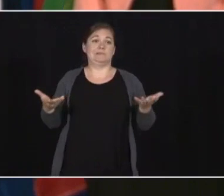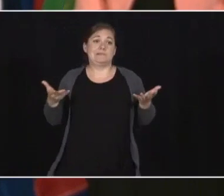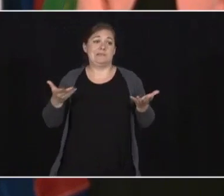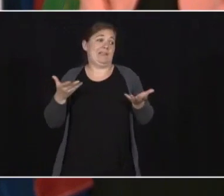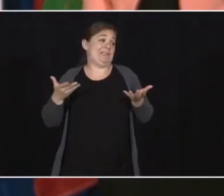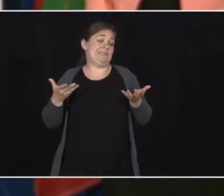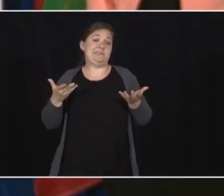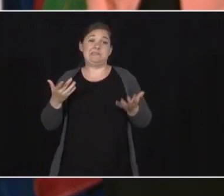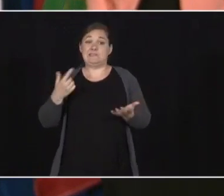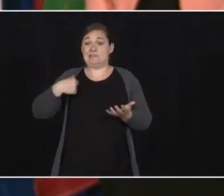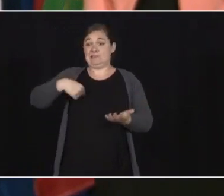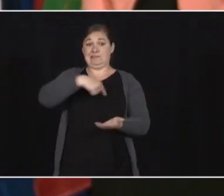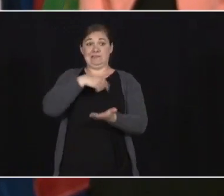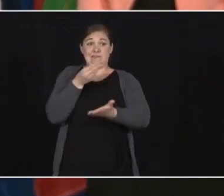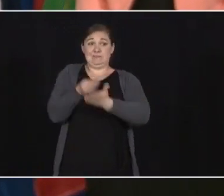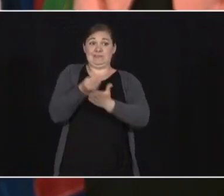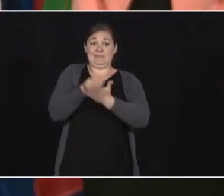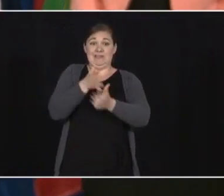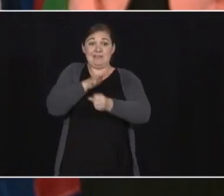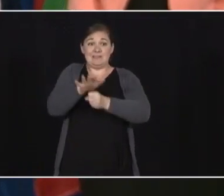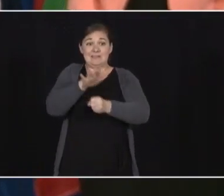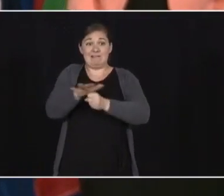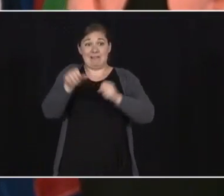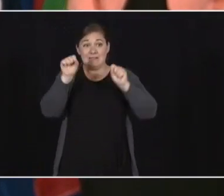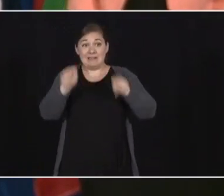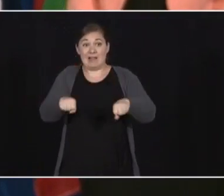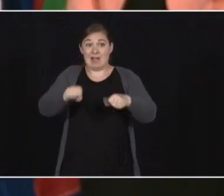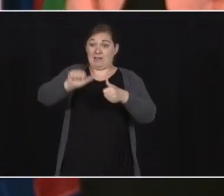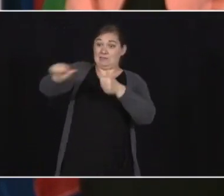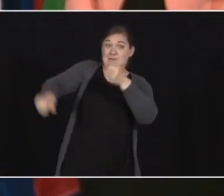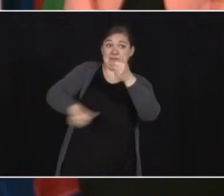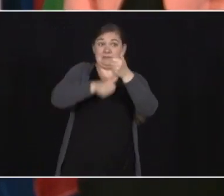to sustain that.